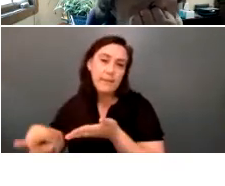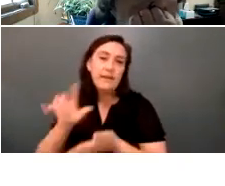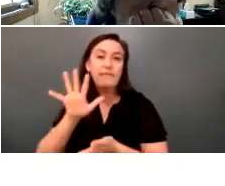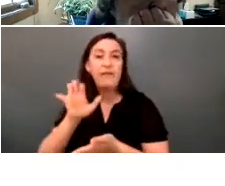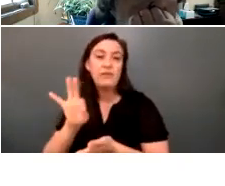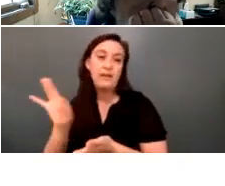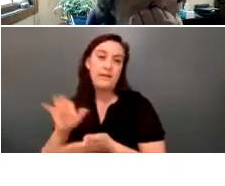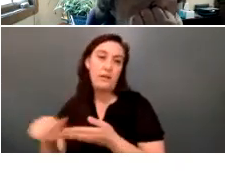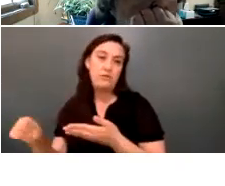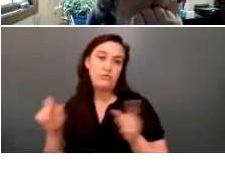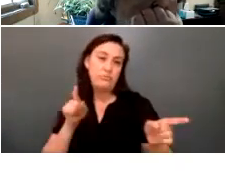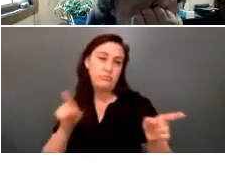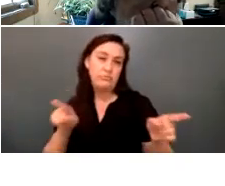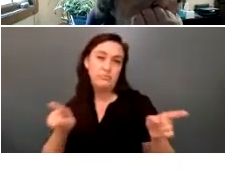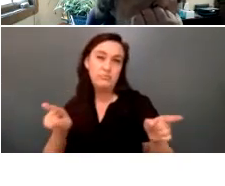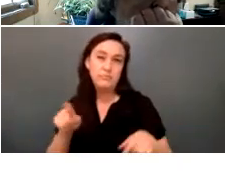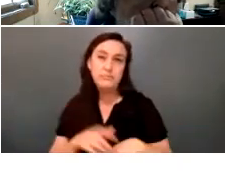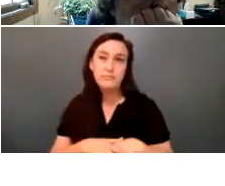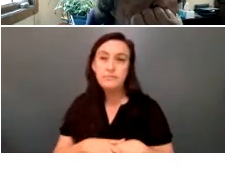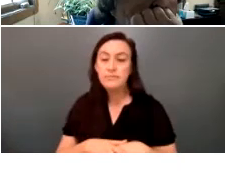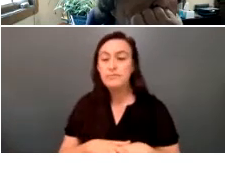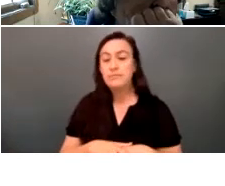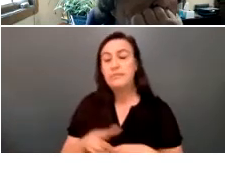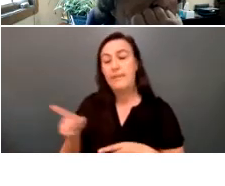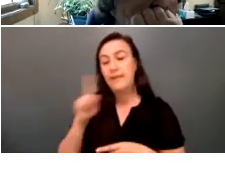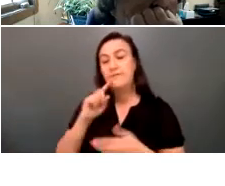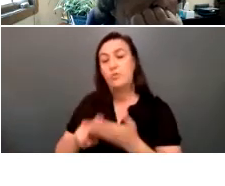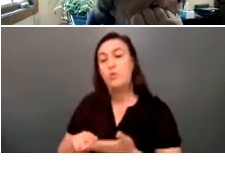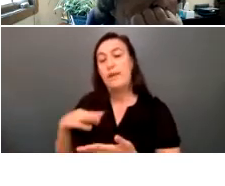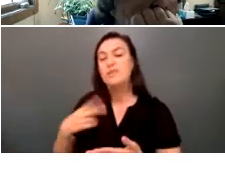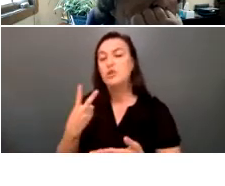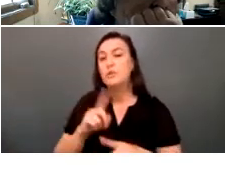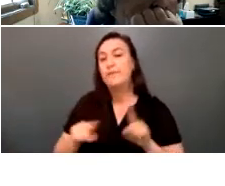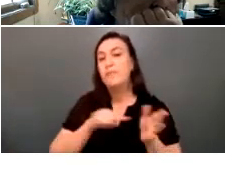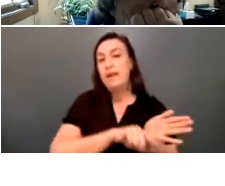$599 for the enrollment application. Yeah, so it is two different payments that are required.